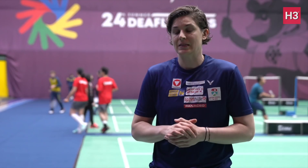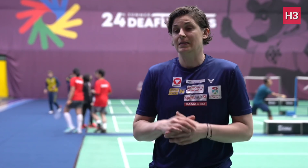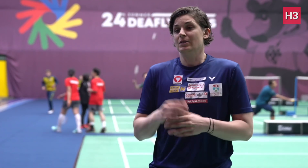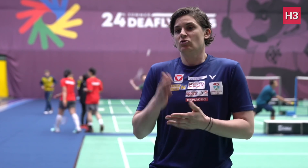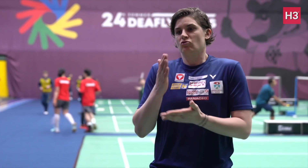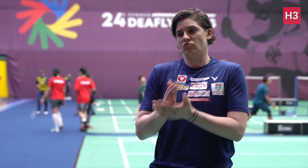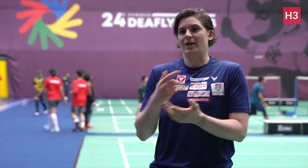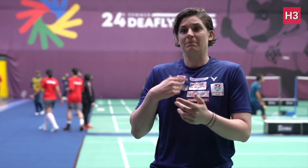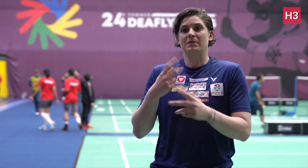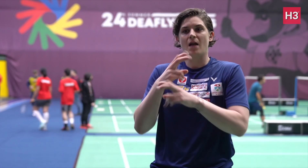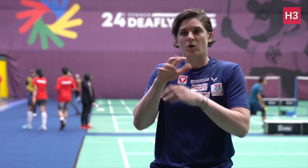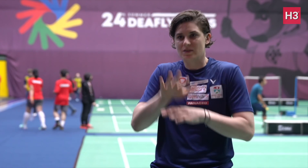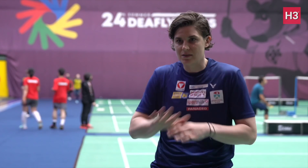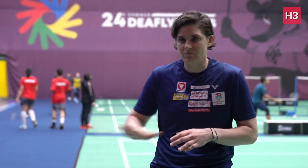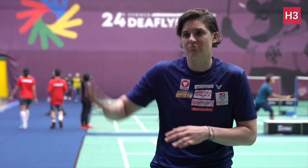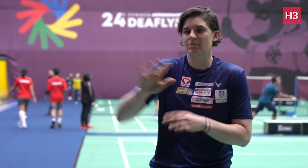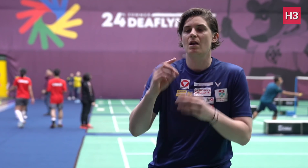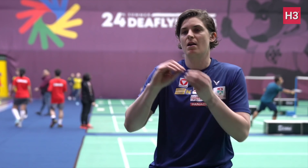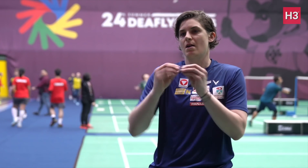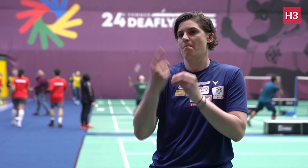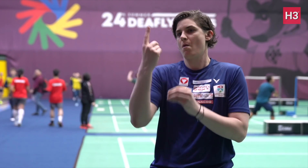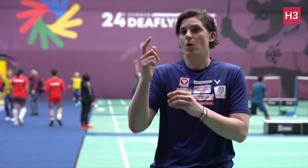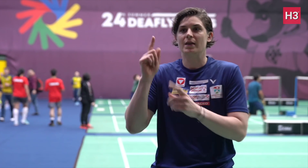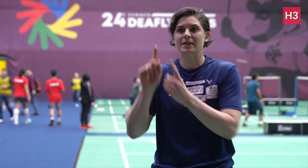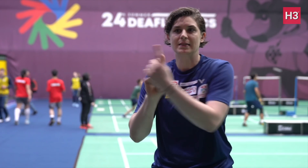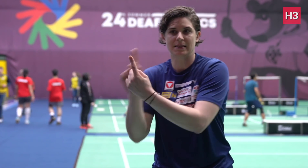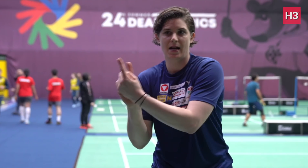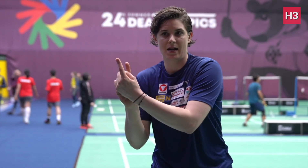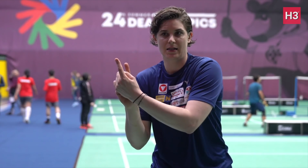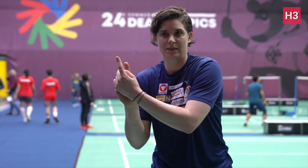I’m number one for singles badminton in Austria.